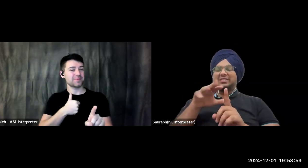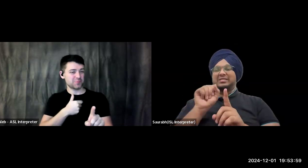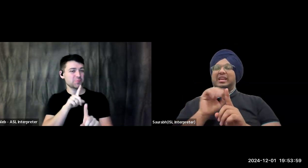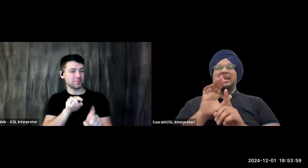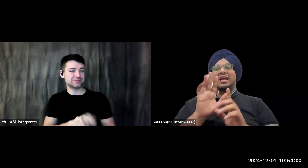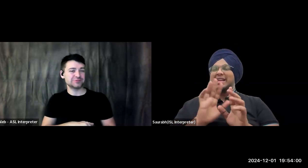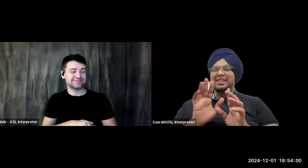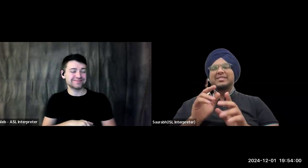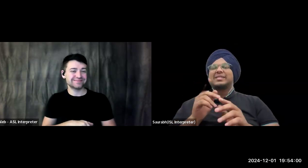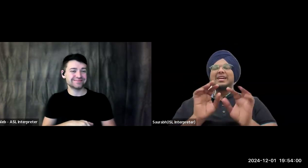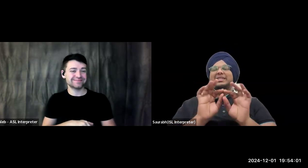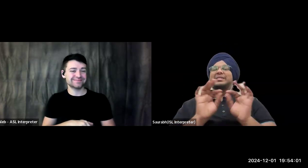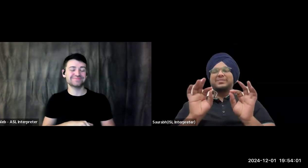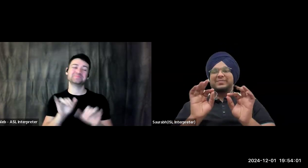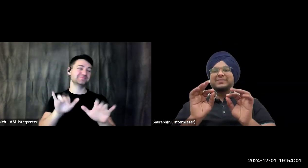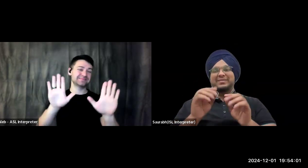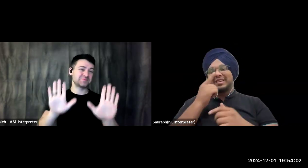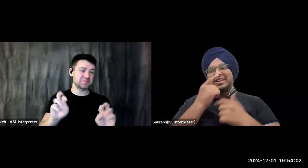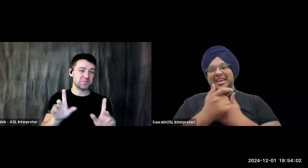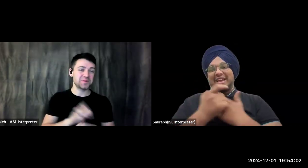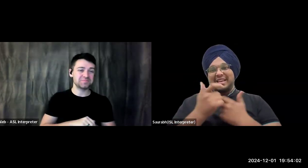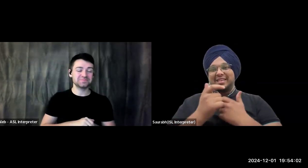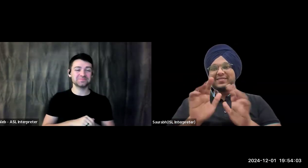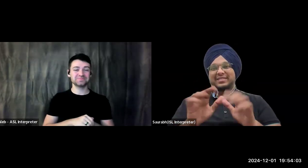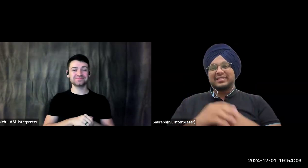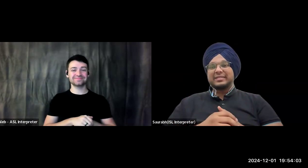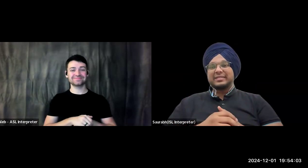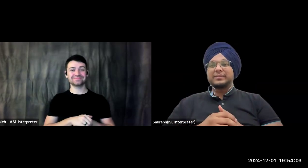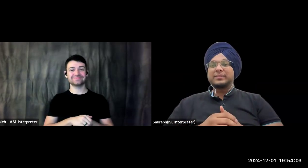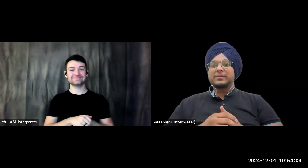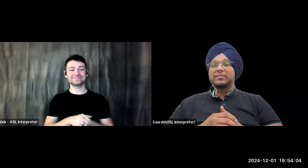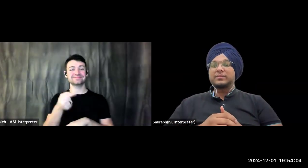[Dinesh speaking] That's great.